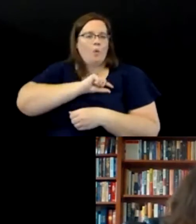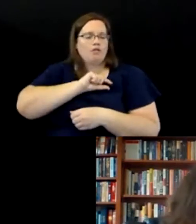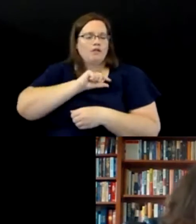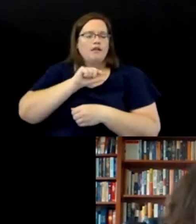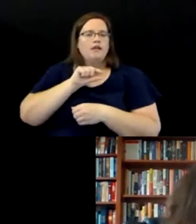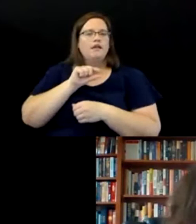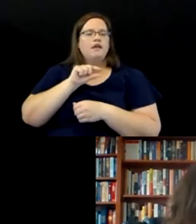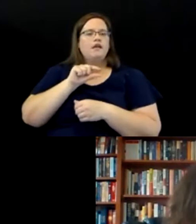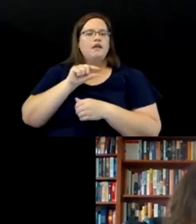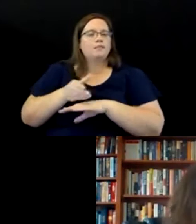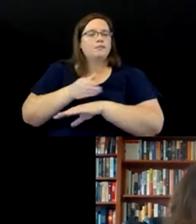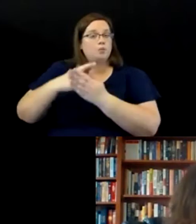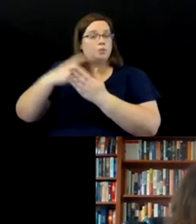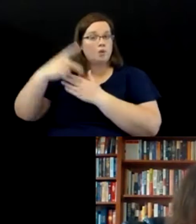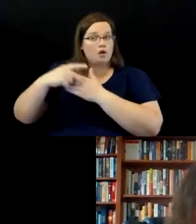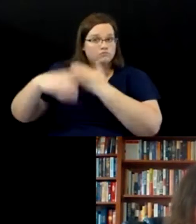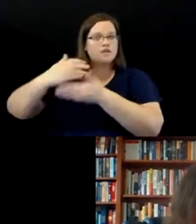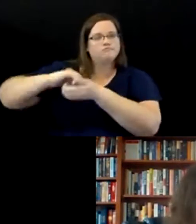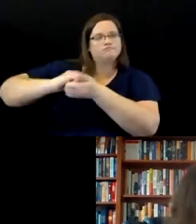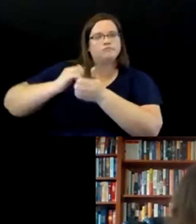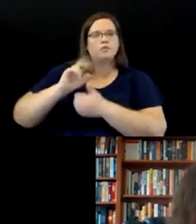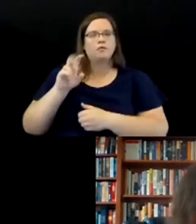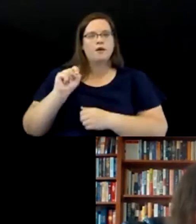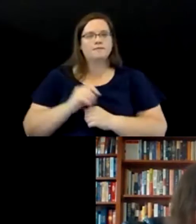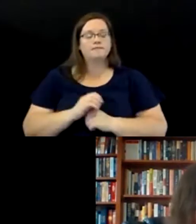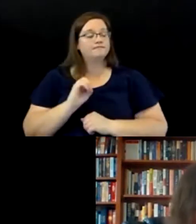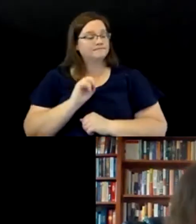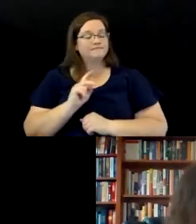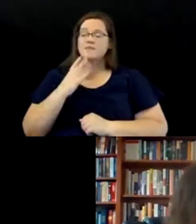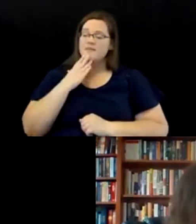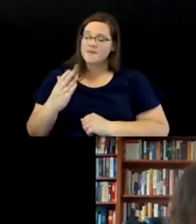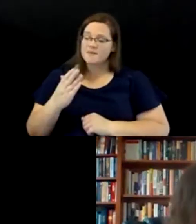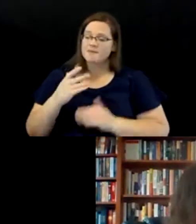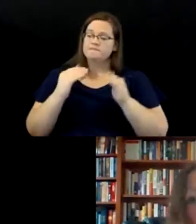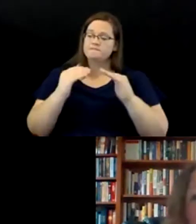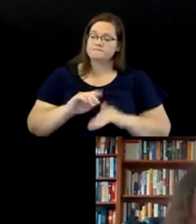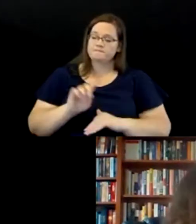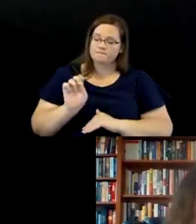Sarah: Great, thank you. My next question is -- and both of you